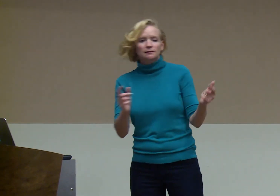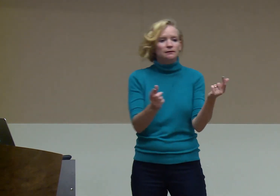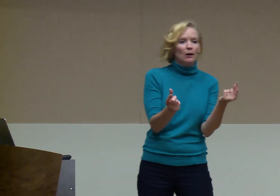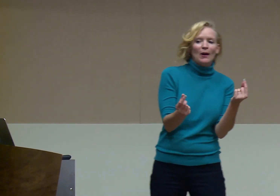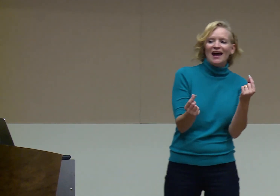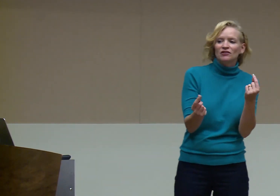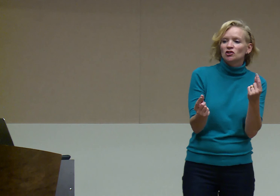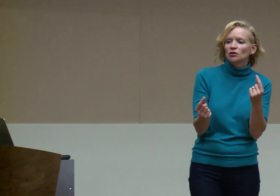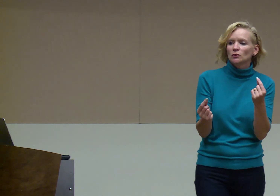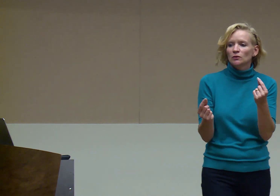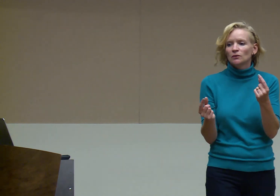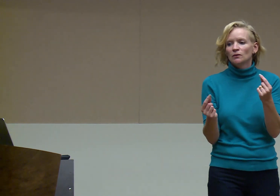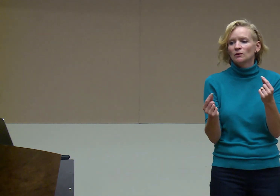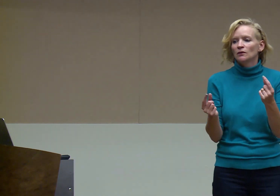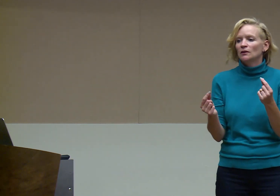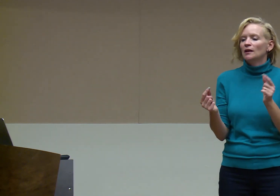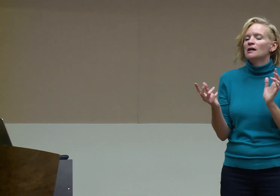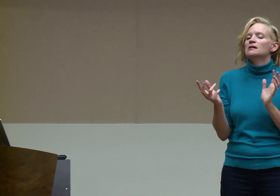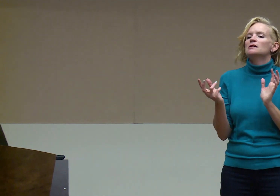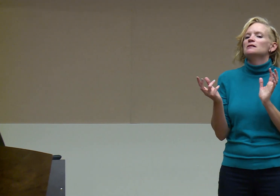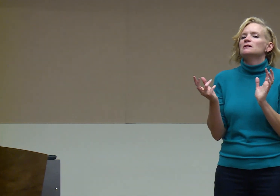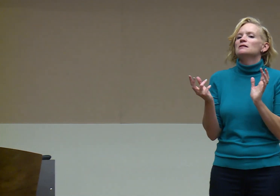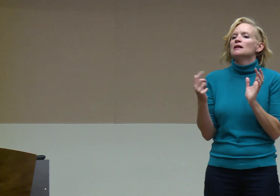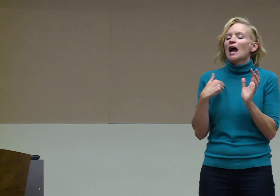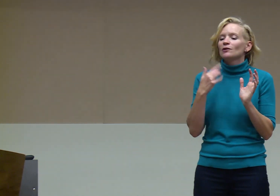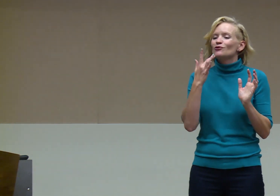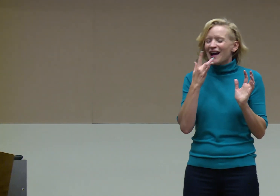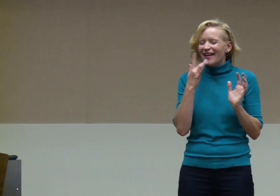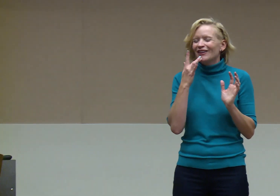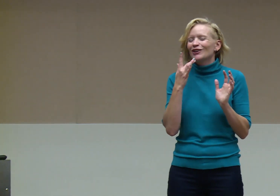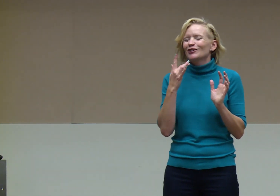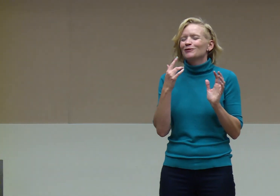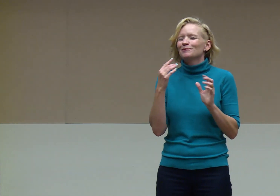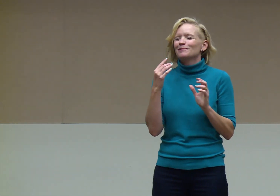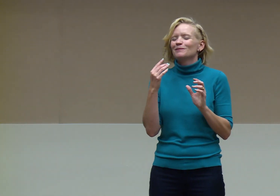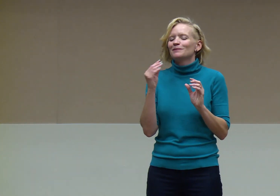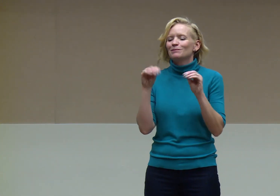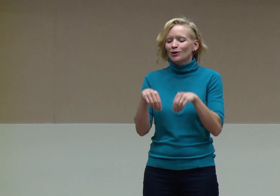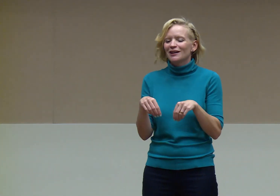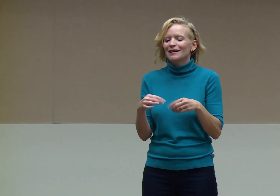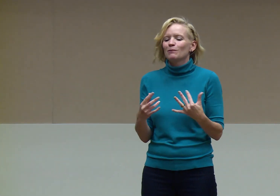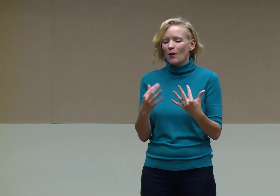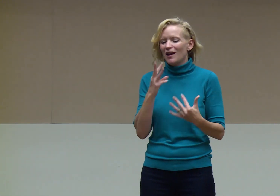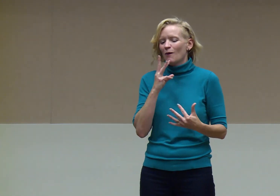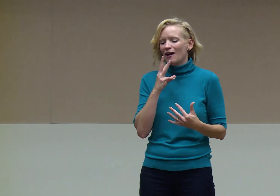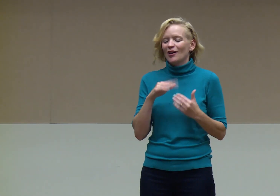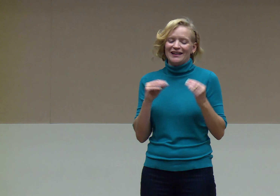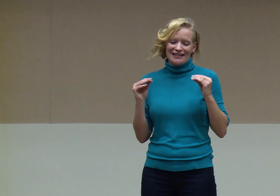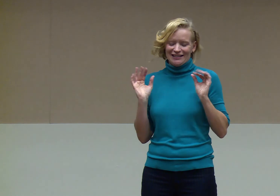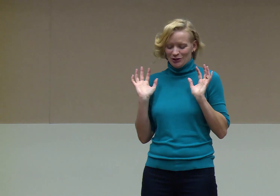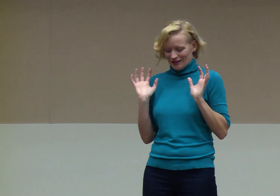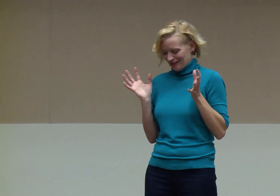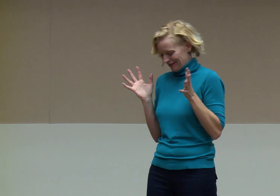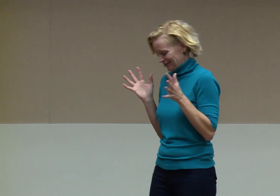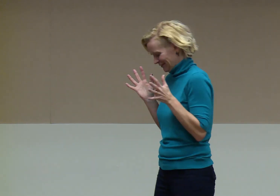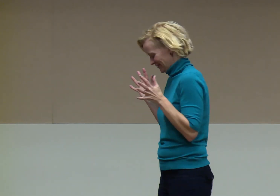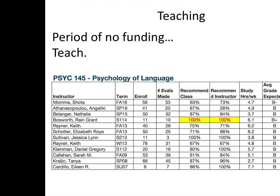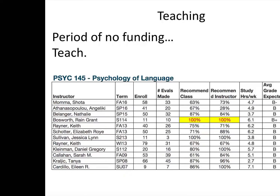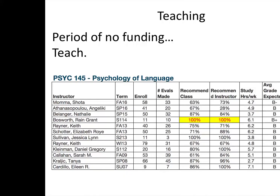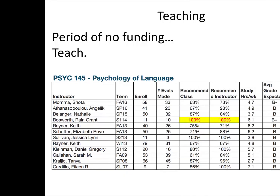So where do I go from here? I would much rather be put in boiling water than teach, personally.